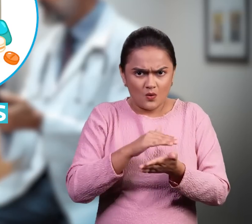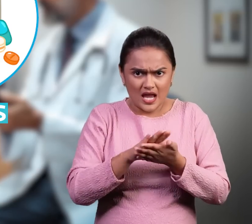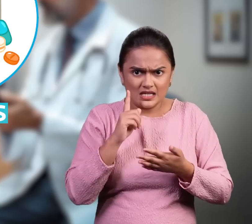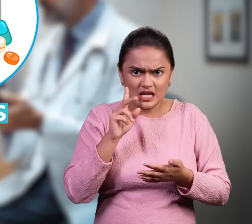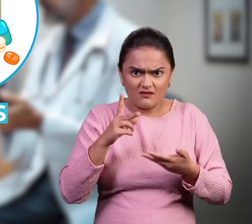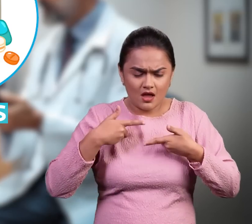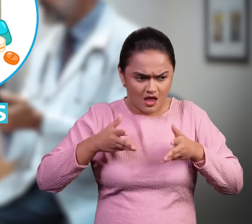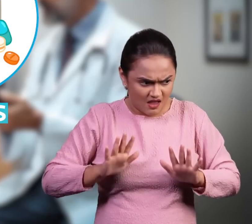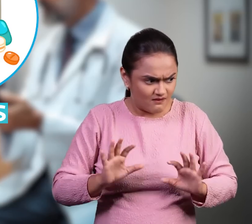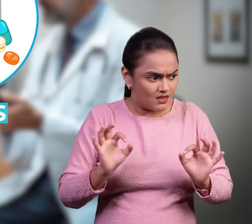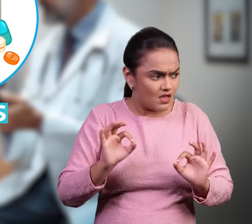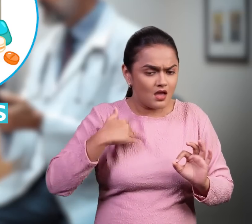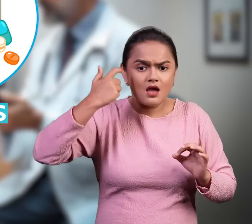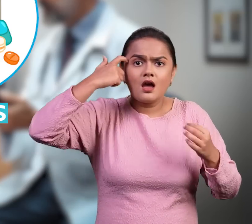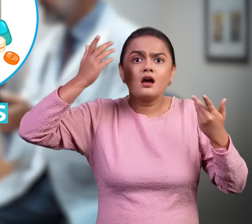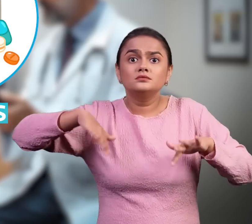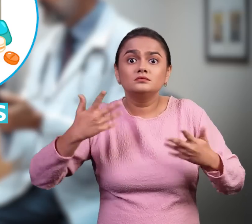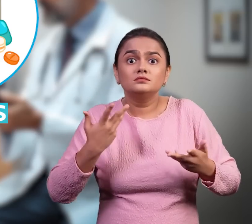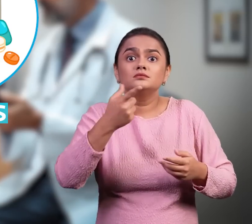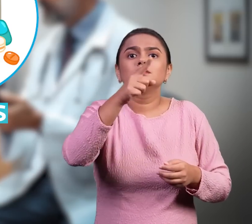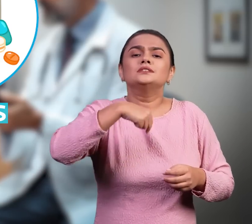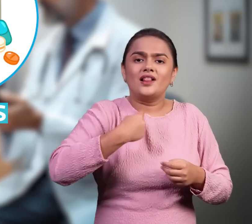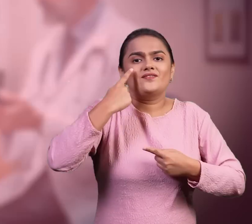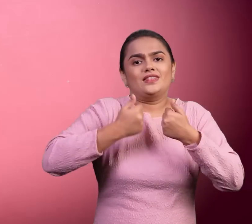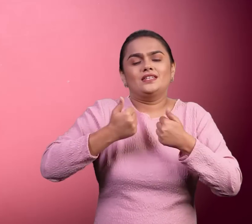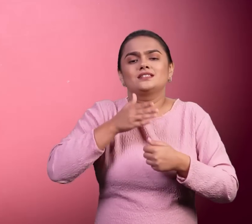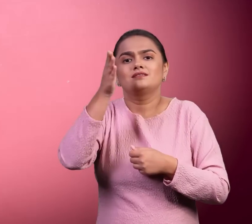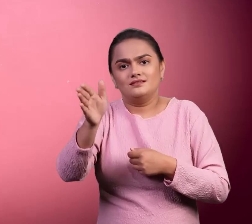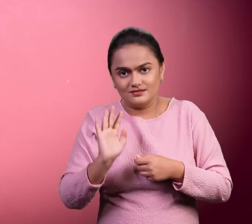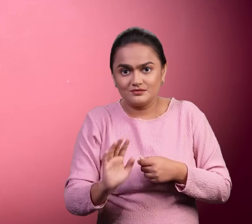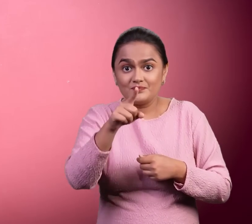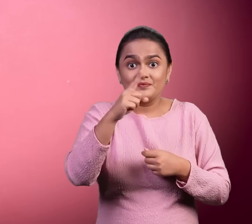do you still have HIV or not? You have to examine yourself to know this.